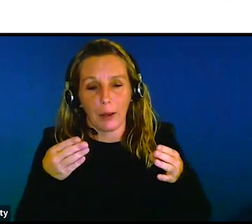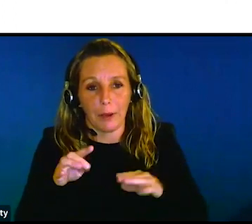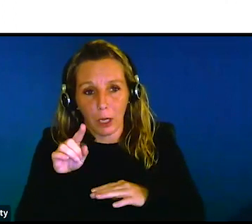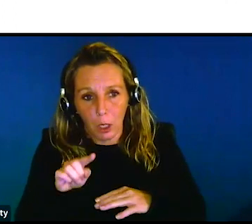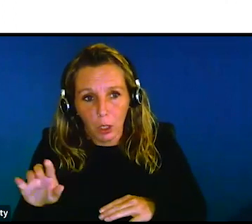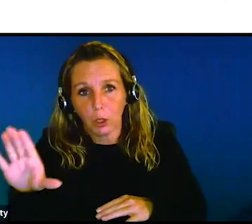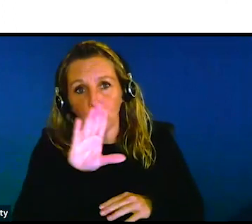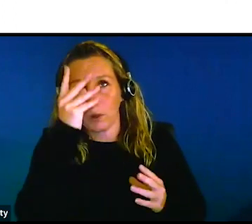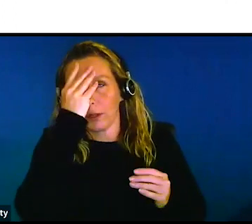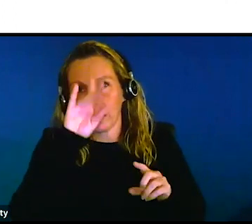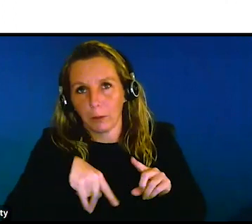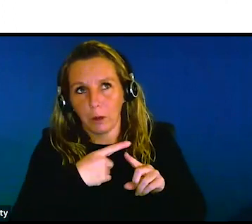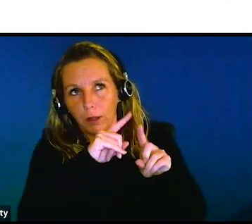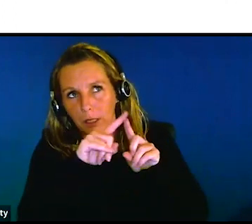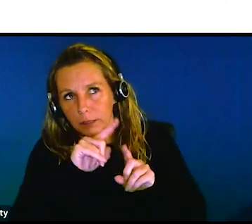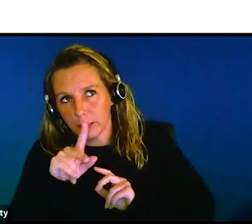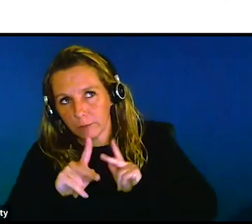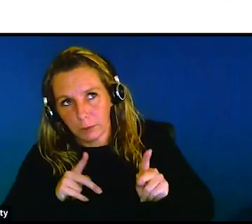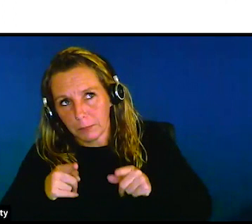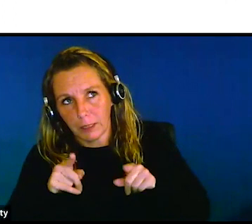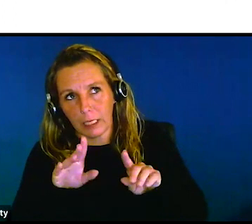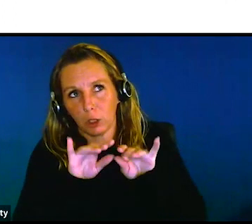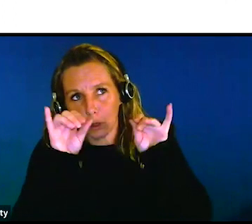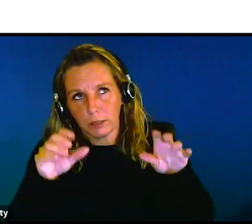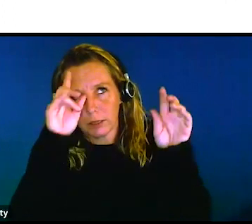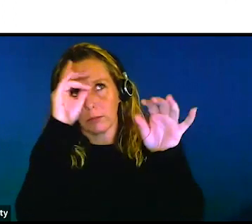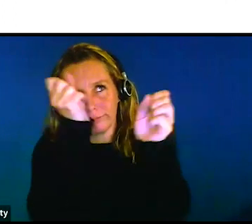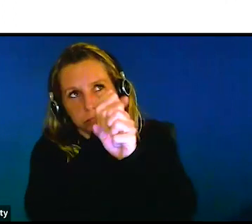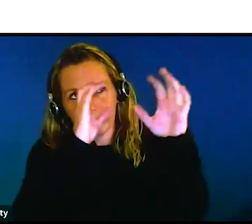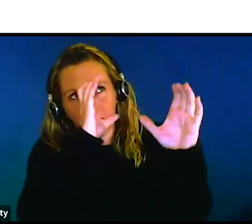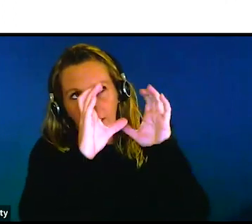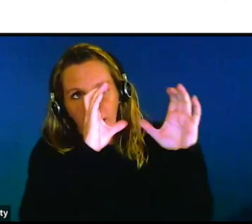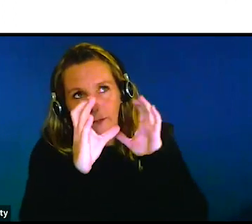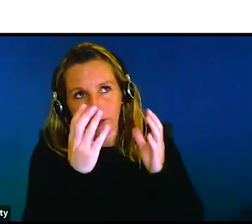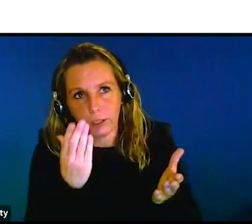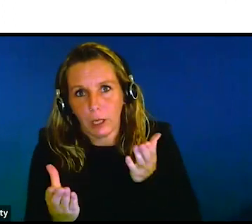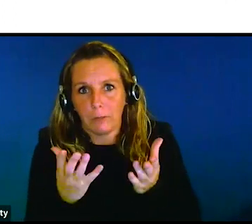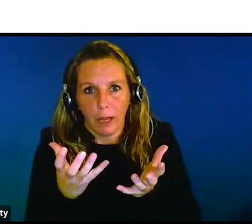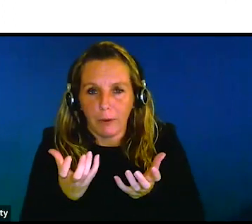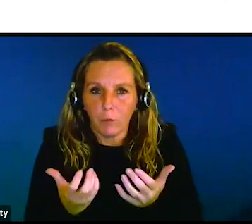about all of the different people in your systems, all of the different conversation that you might want to have in order